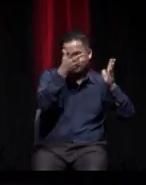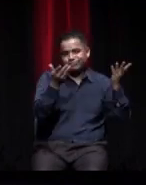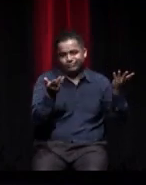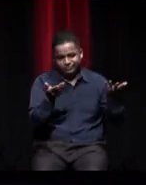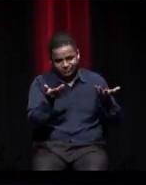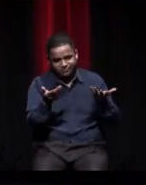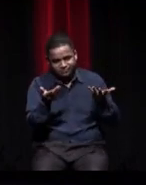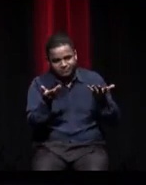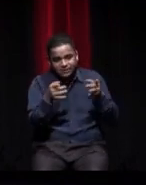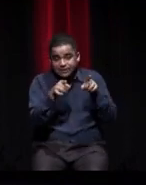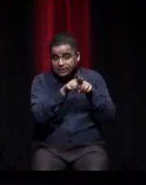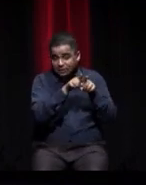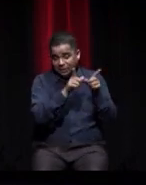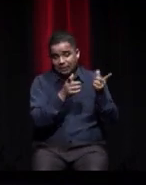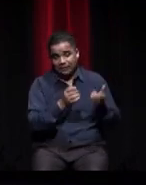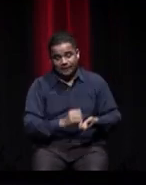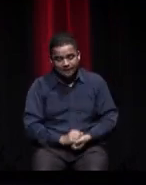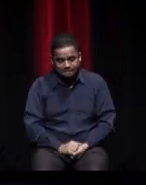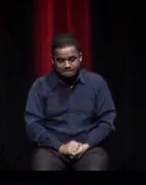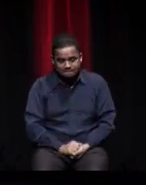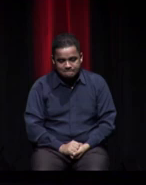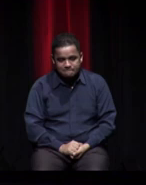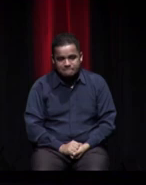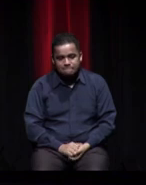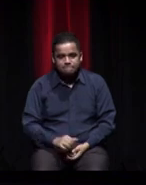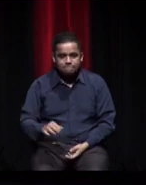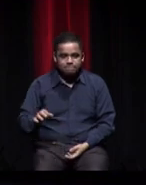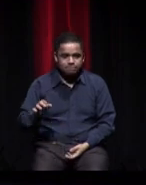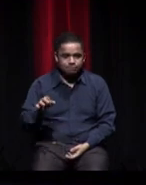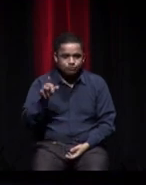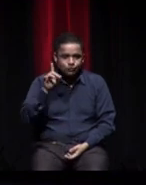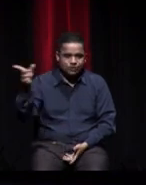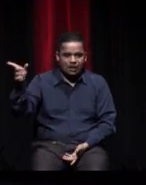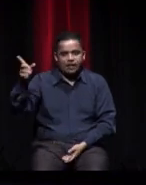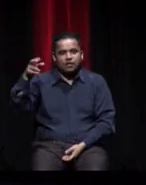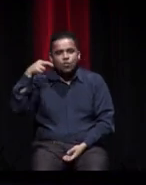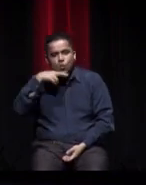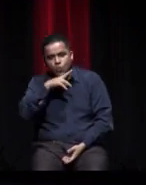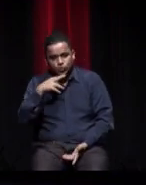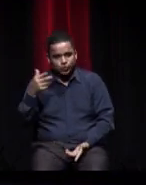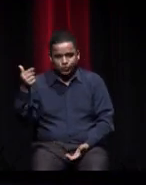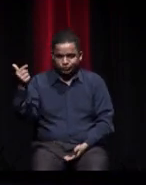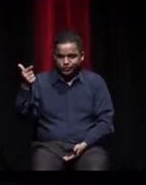with a representative of the Russian establishment, according to Putin.